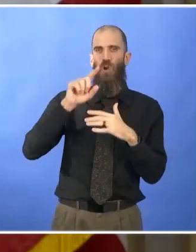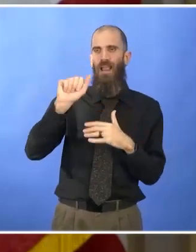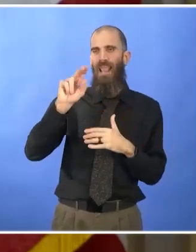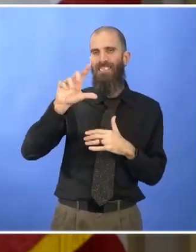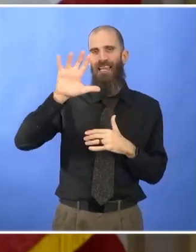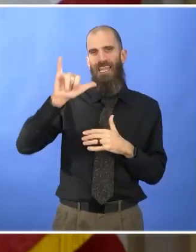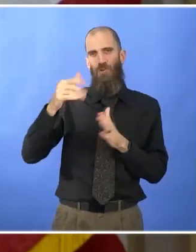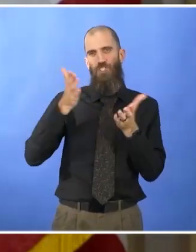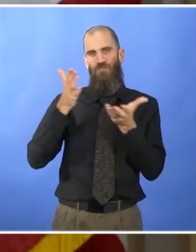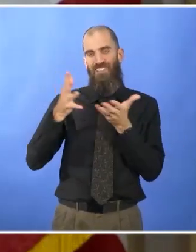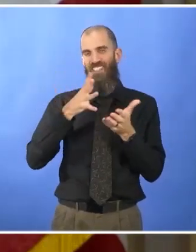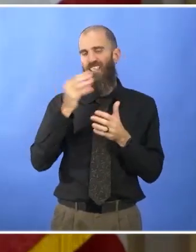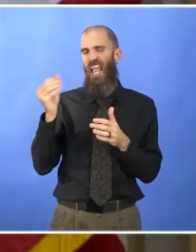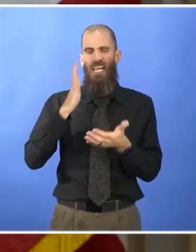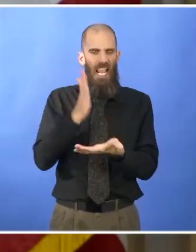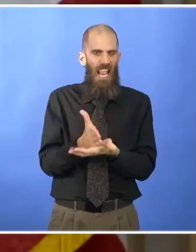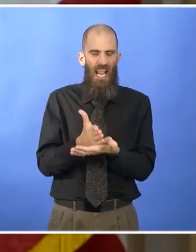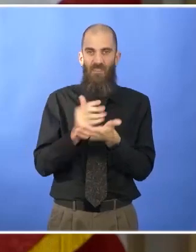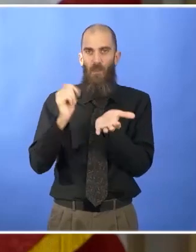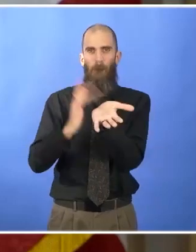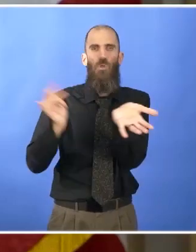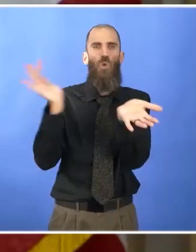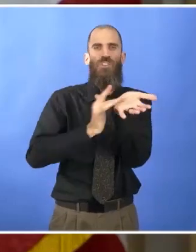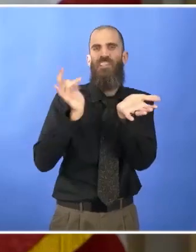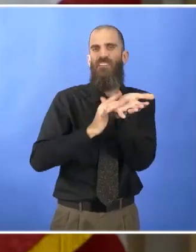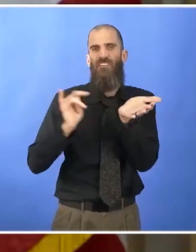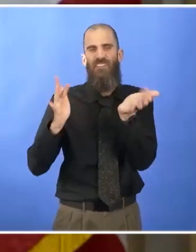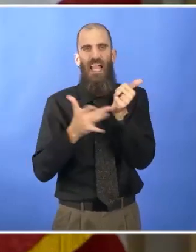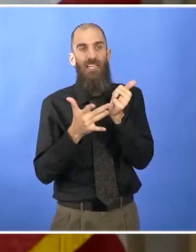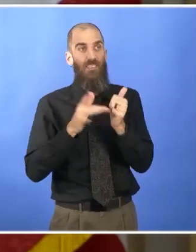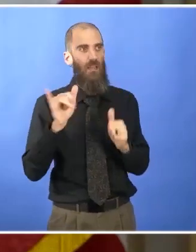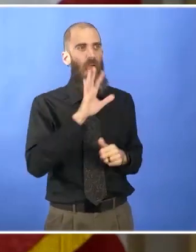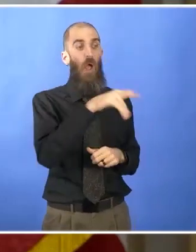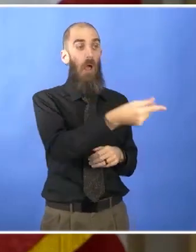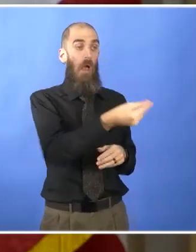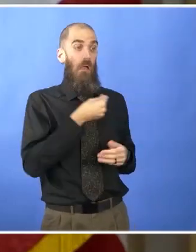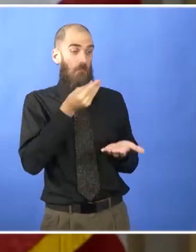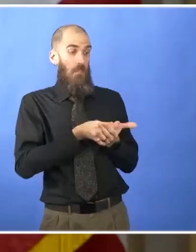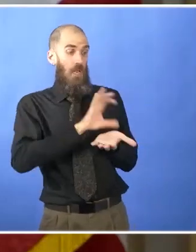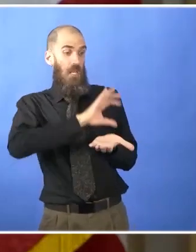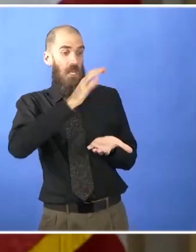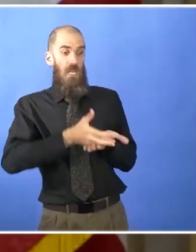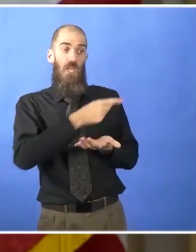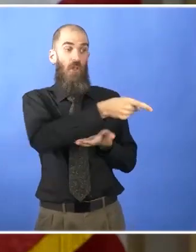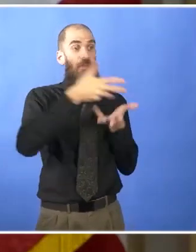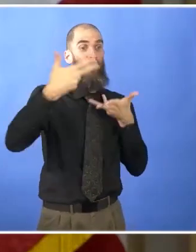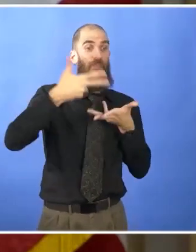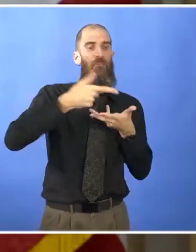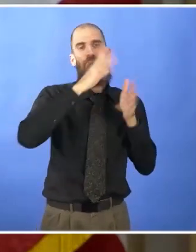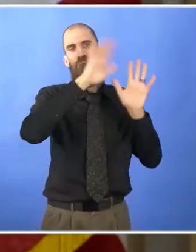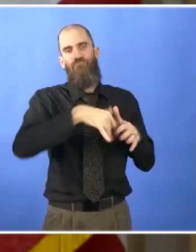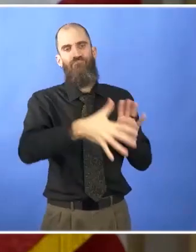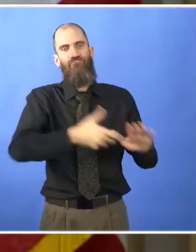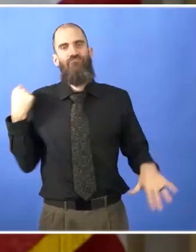REFUSING TO REFUND BALANCES WITH INACTIVE ACCOUNTS. IN ADDITION, WE SEEK FURTHER COMMENT ON HOW TO USE NEW DATA FROM PRISON PHONE PROVIDERS TO SET PERMANENT RATES THAT ARE